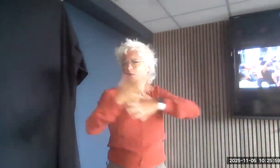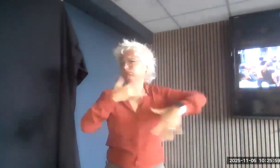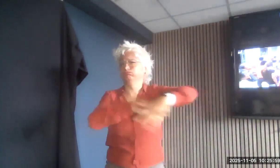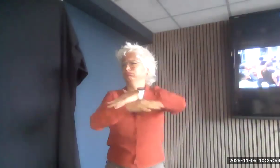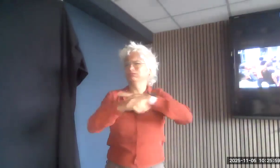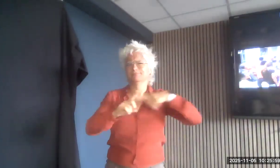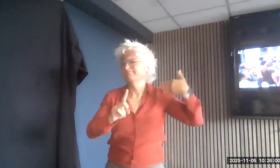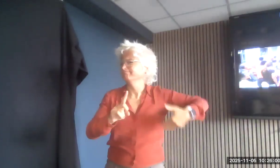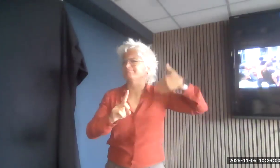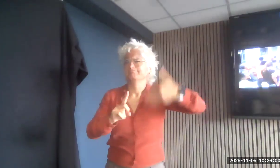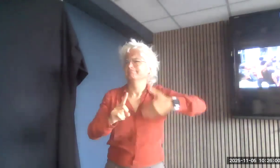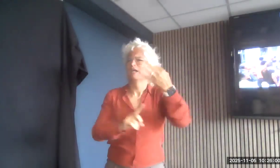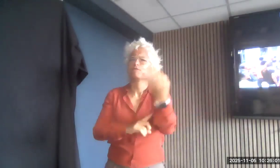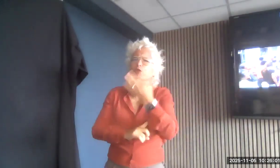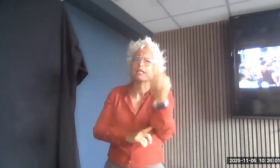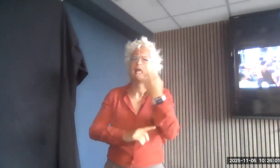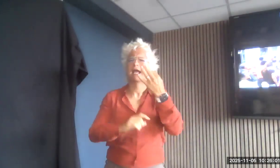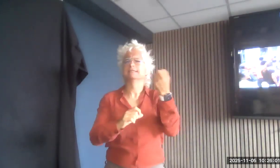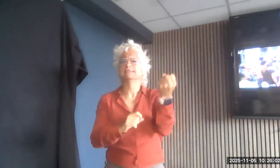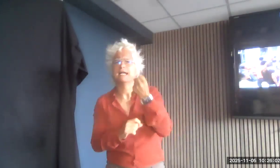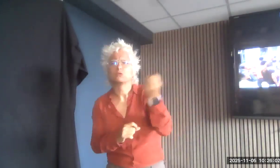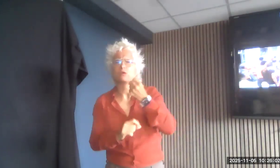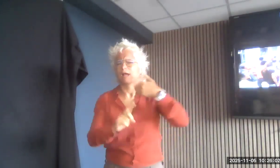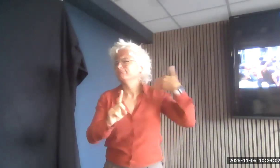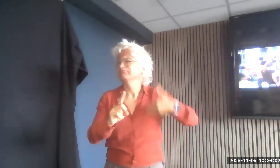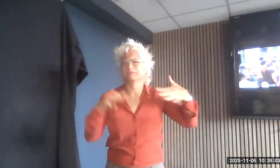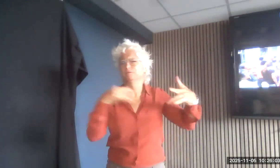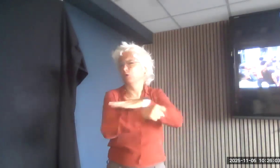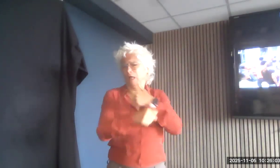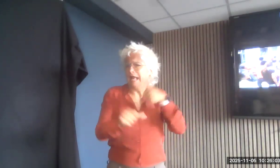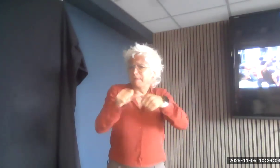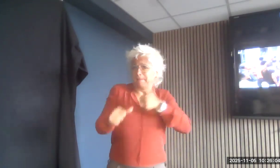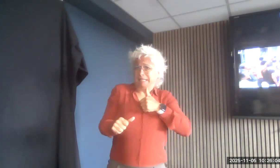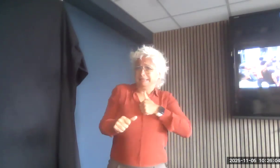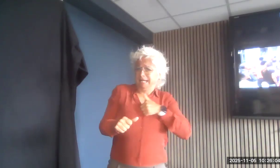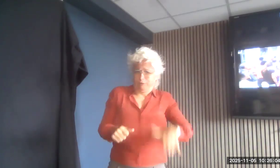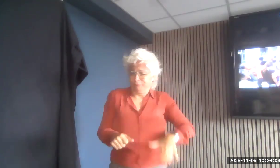As you can see there's lots of people that it's very well attended on a friday, and a saturday.